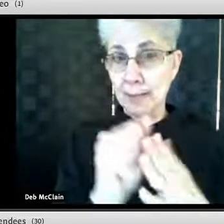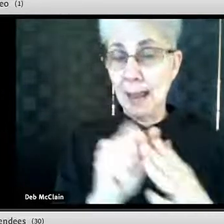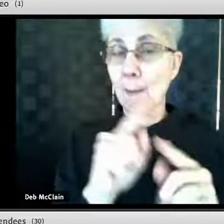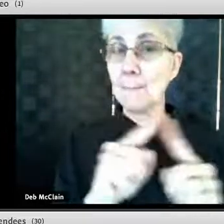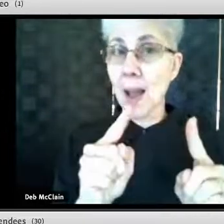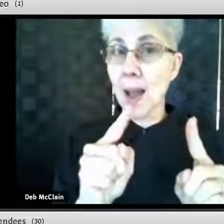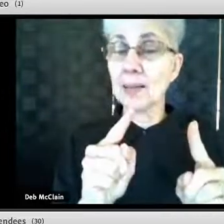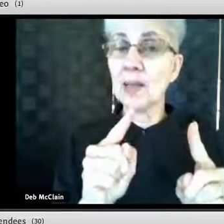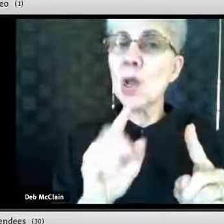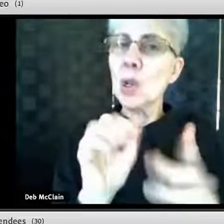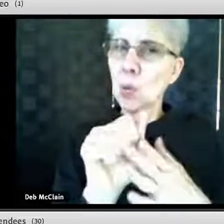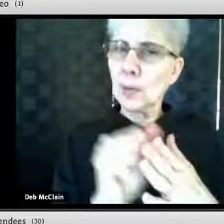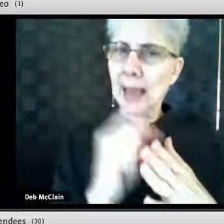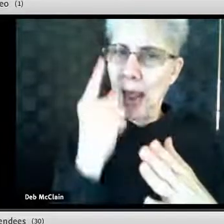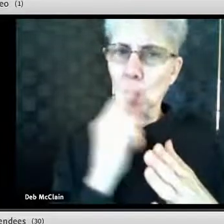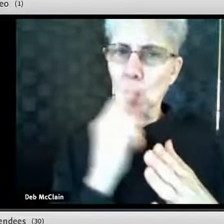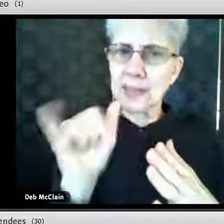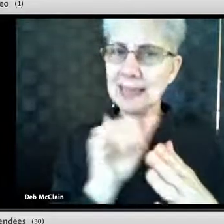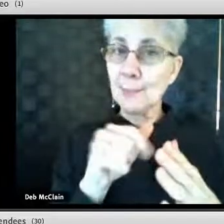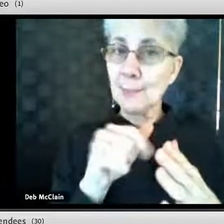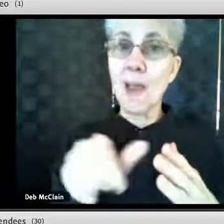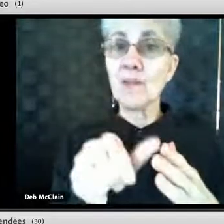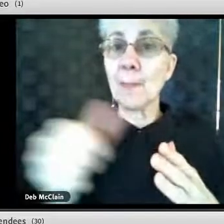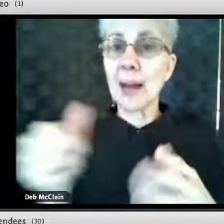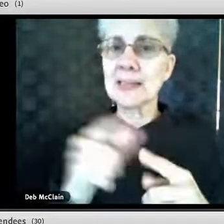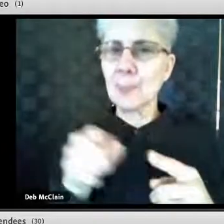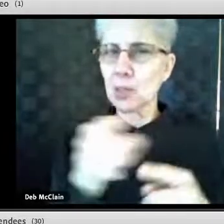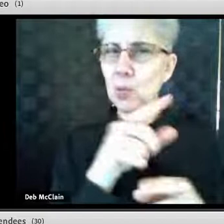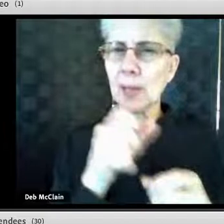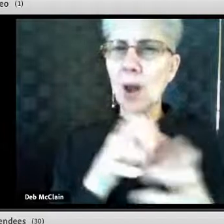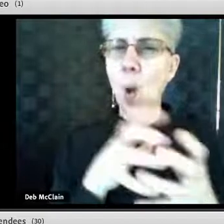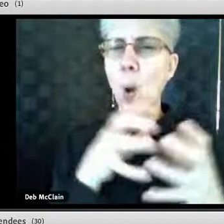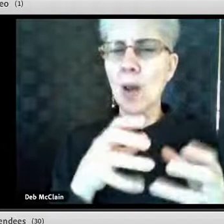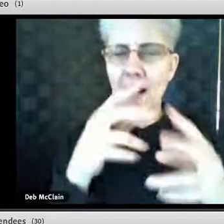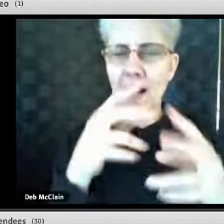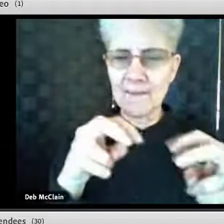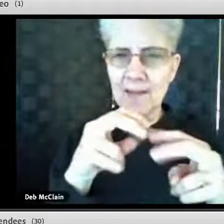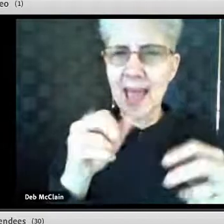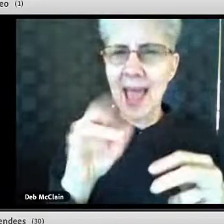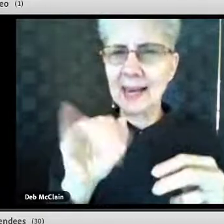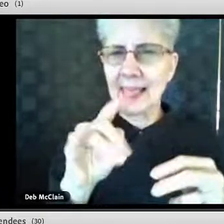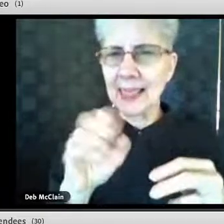but otherwise, your account looks the same to everybody else, but you get a whole list of analytics that goes with it.